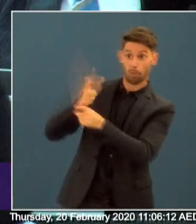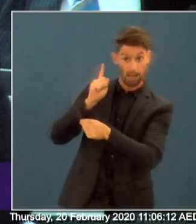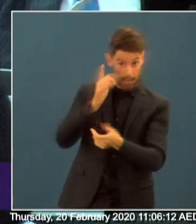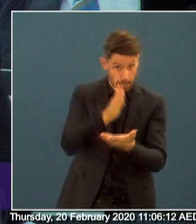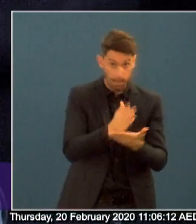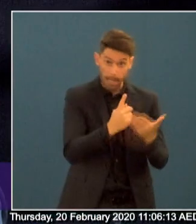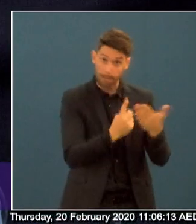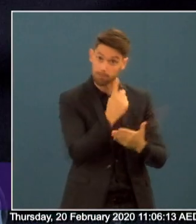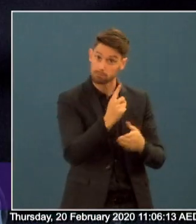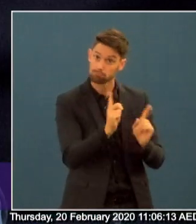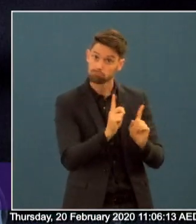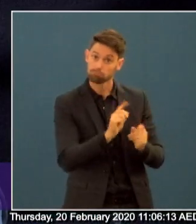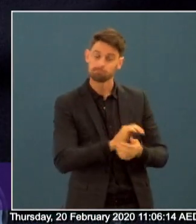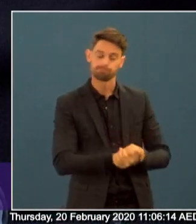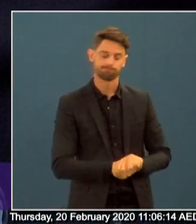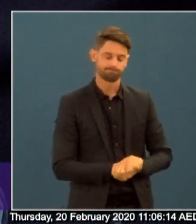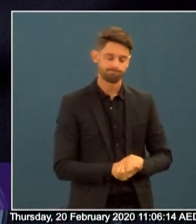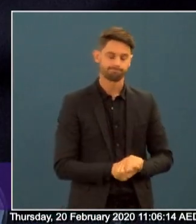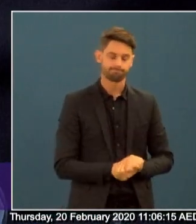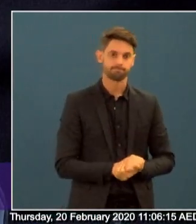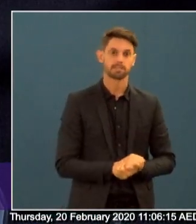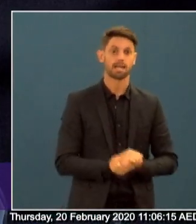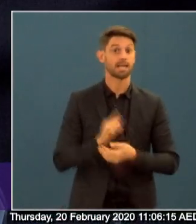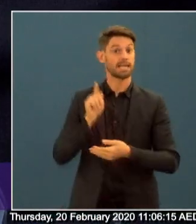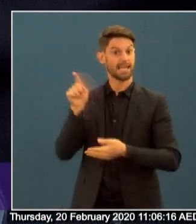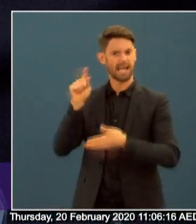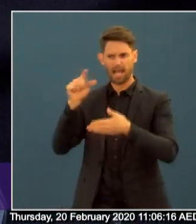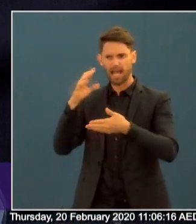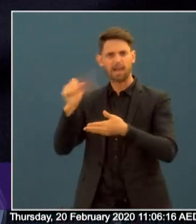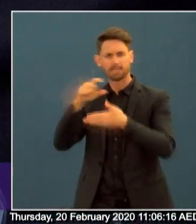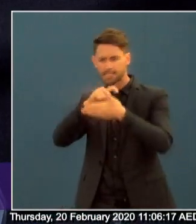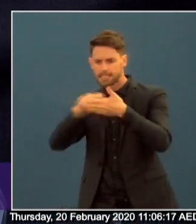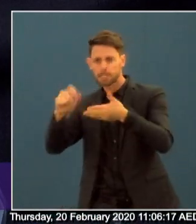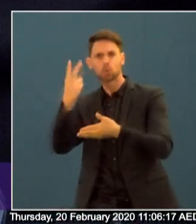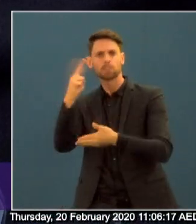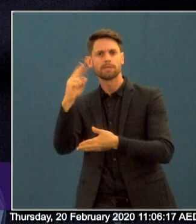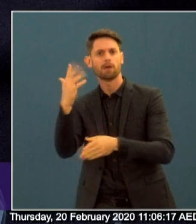So the Article 25 of the UN Convention deals with the right to health.